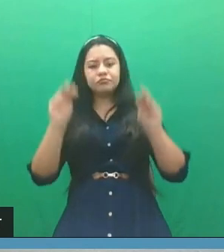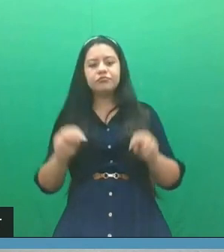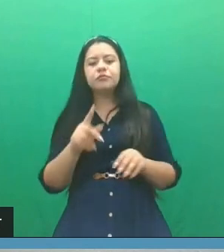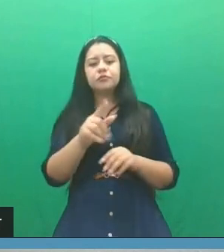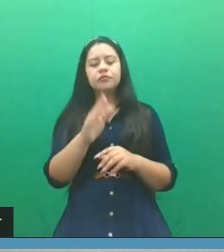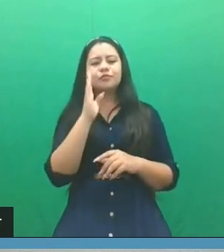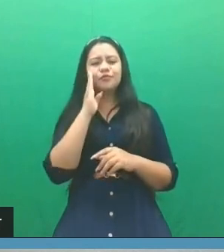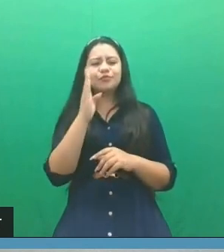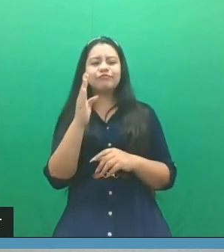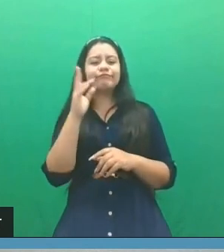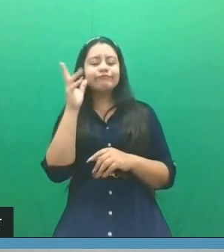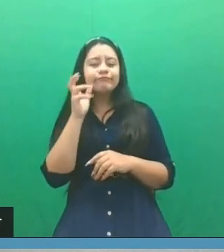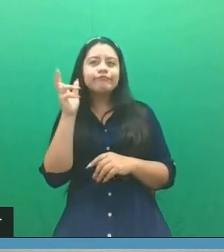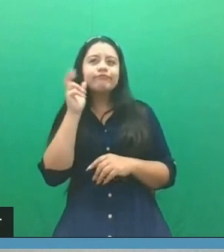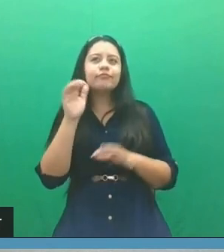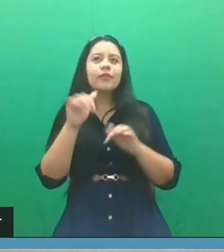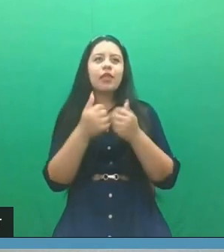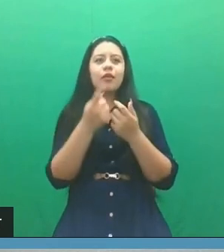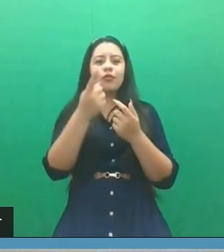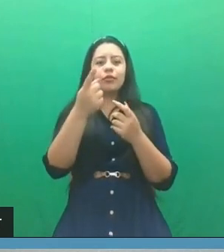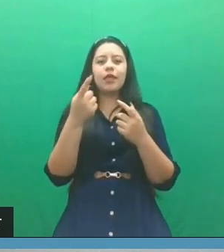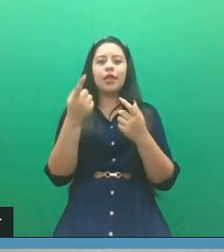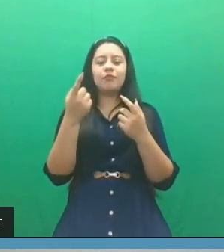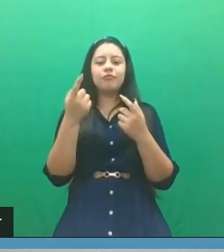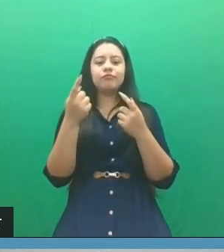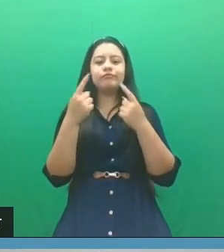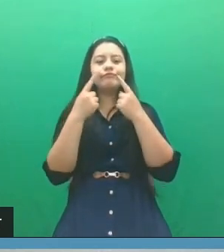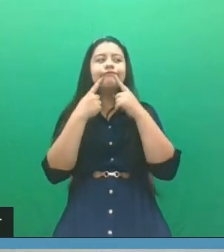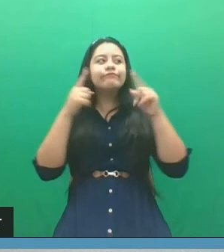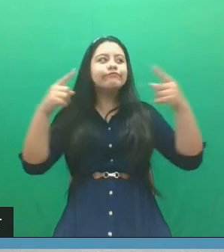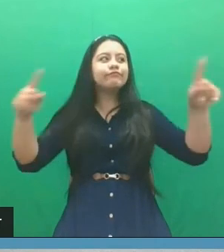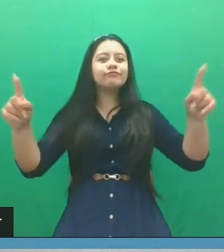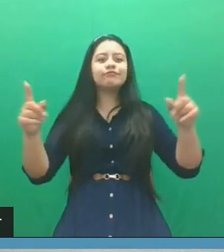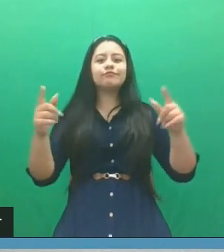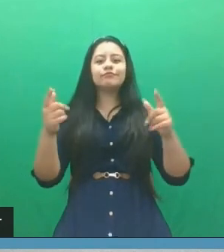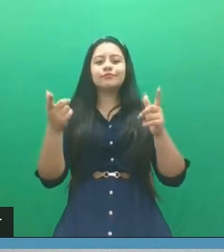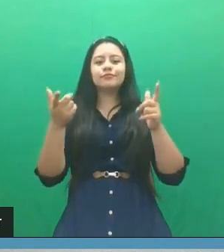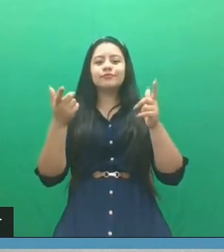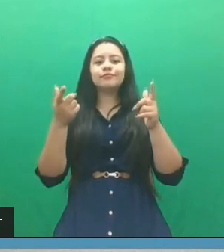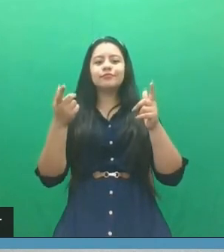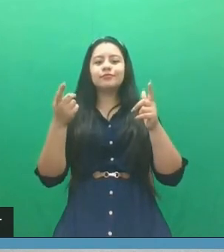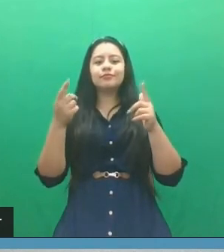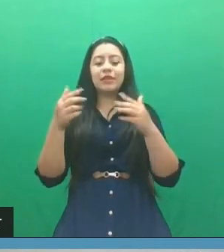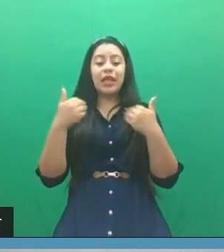and Kristi successfully developed live virtual programs, tours, and events with small budgets